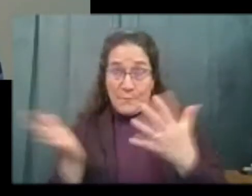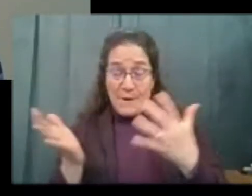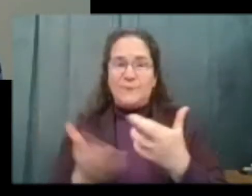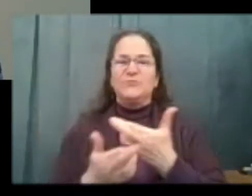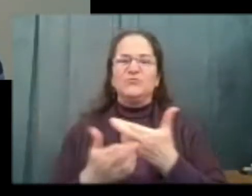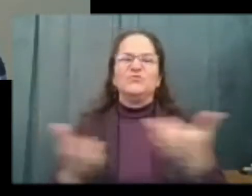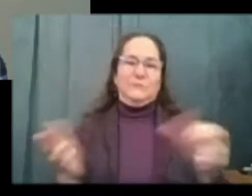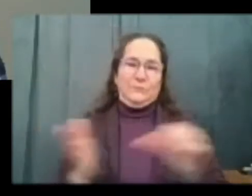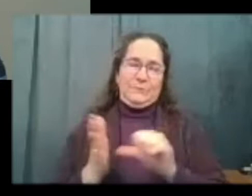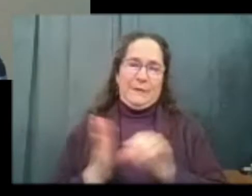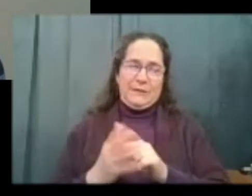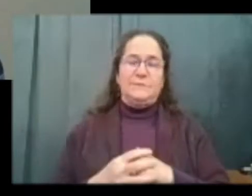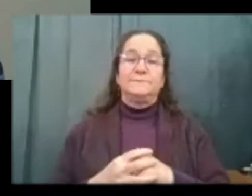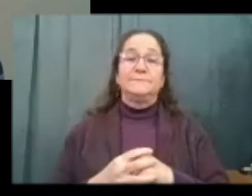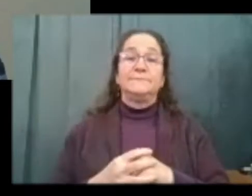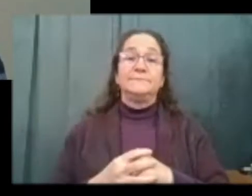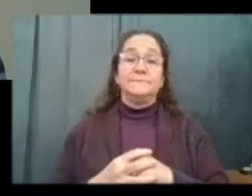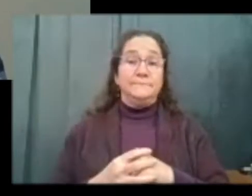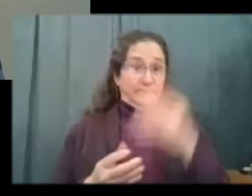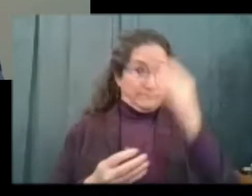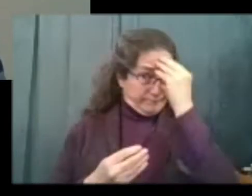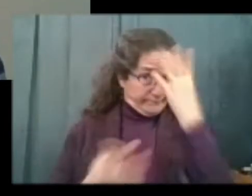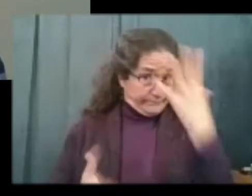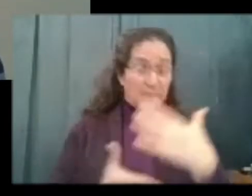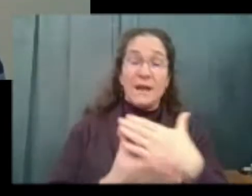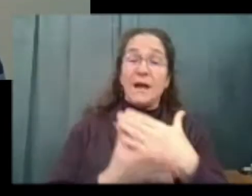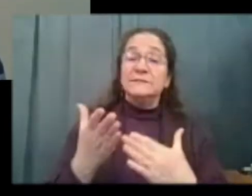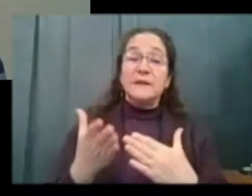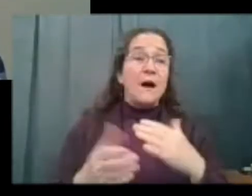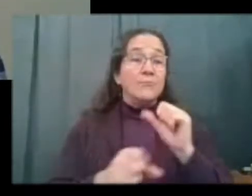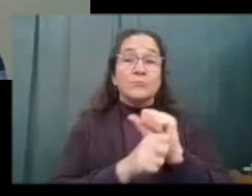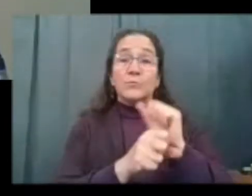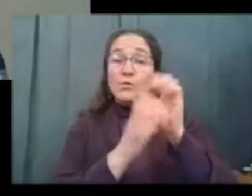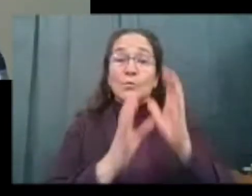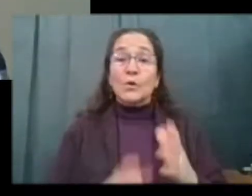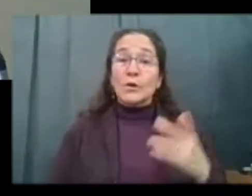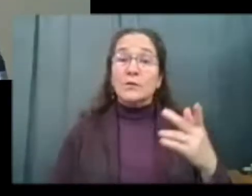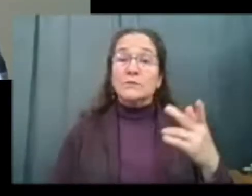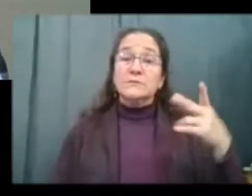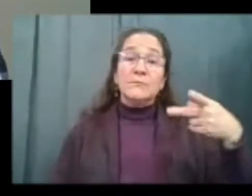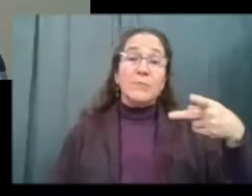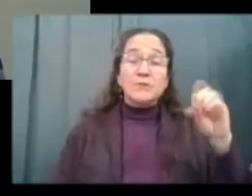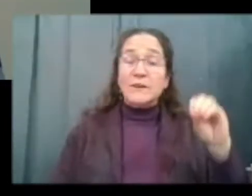Please be aware that some Postal workers are unaware of the program and you may need to be firm and